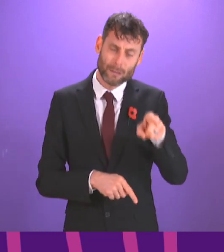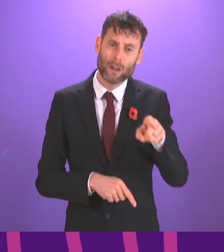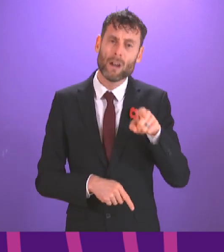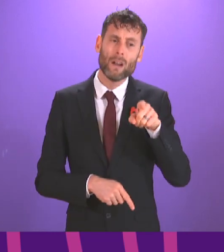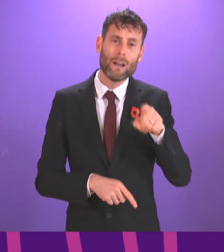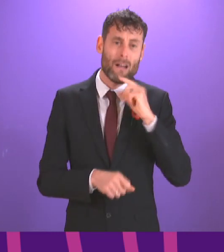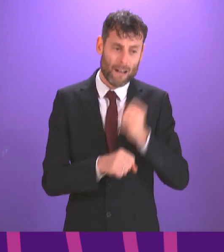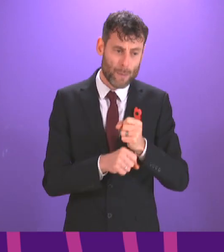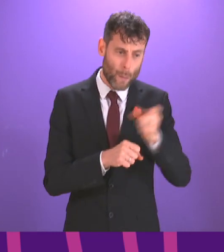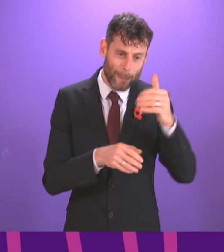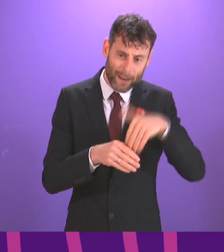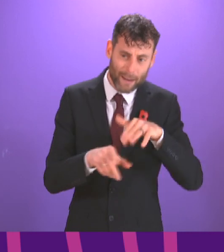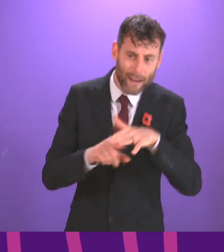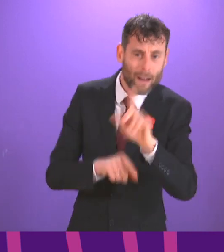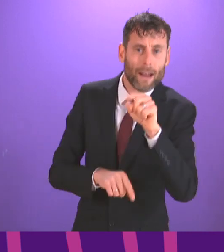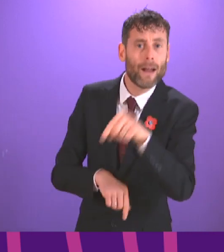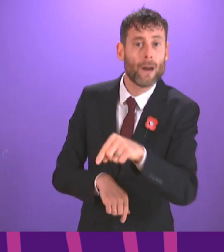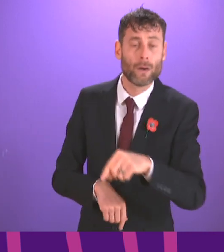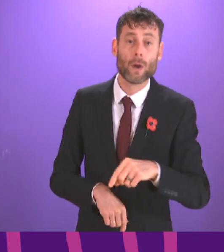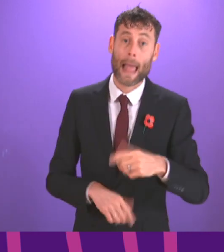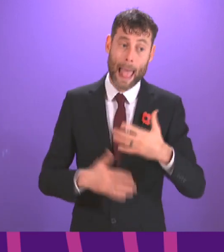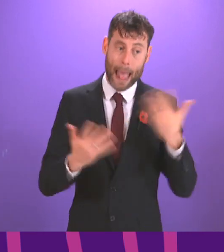course include any allegations of political interference.